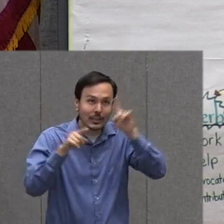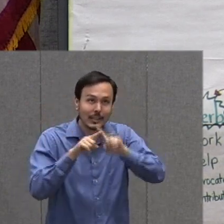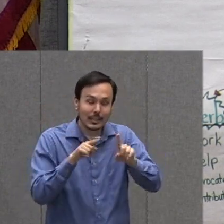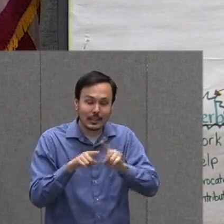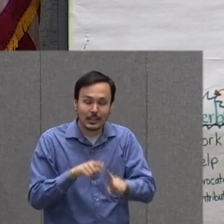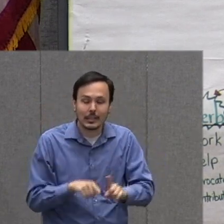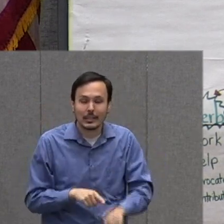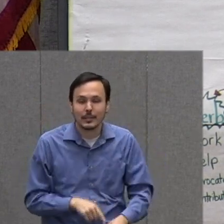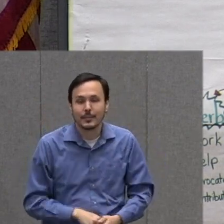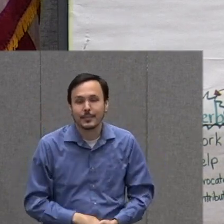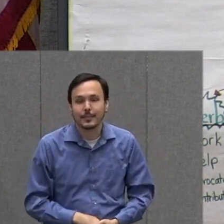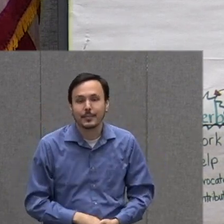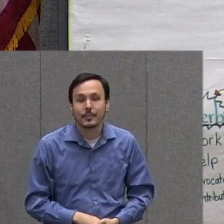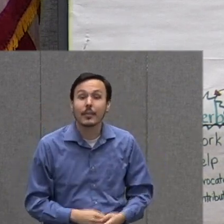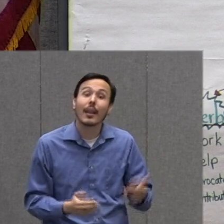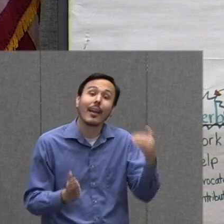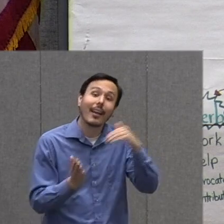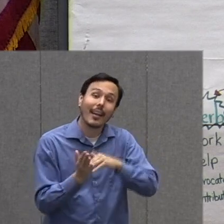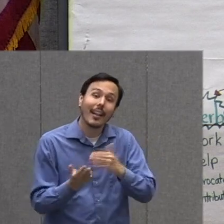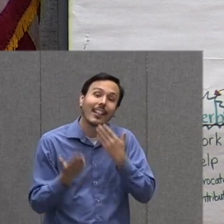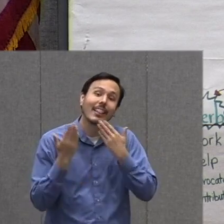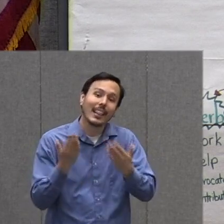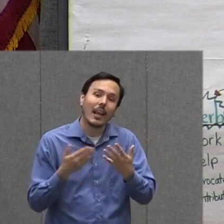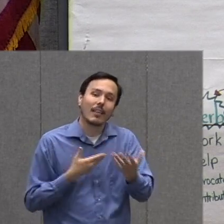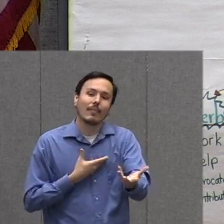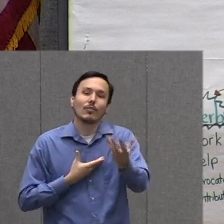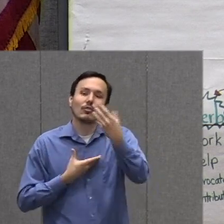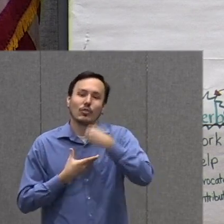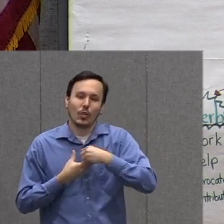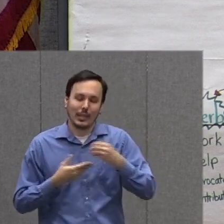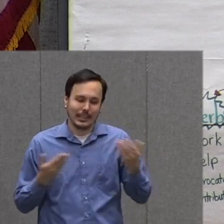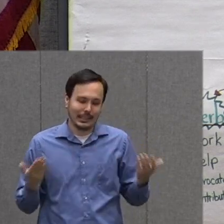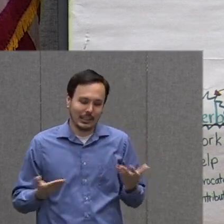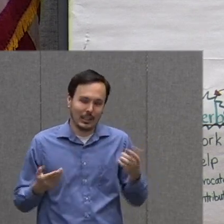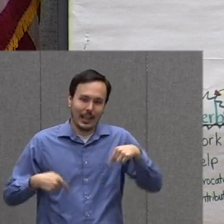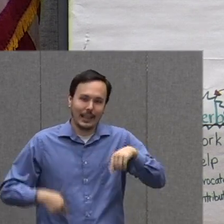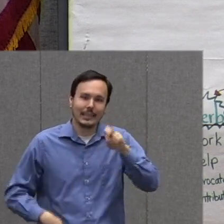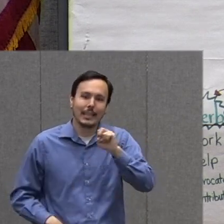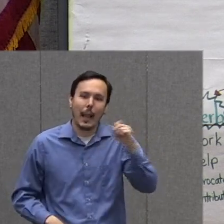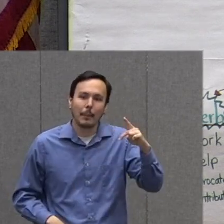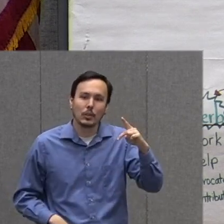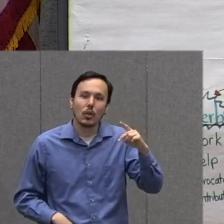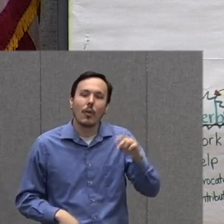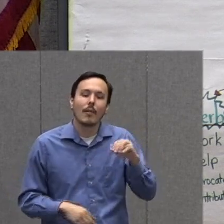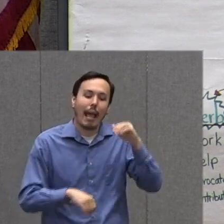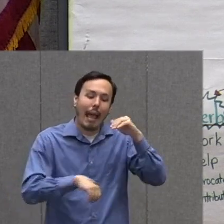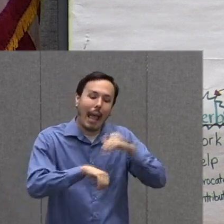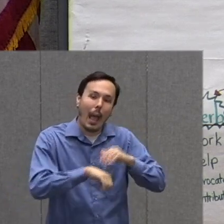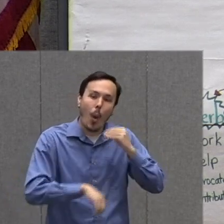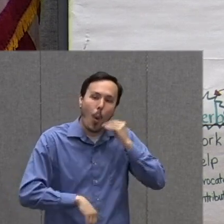Once again, thank you so much for joining us on this episode of "@HOME" with APS